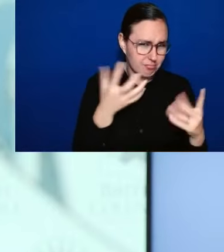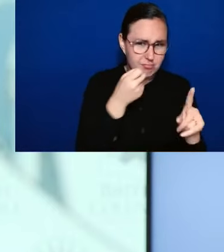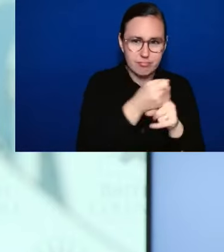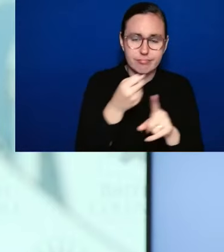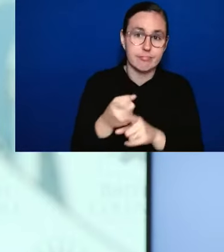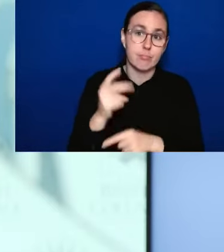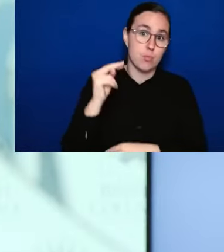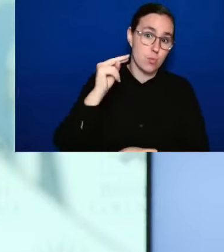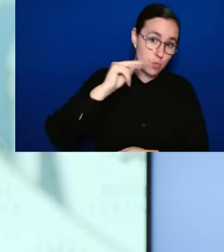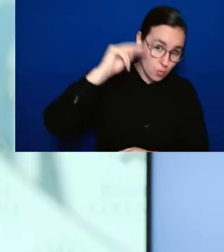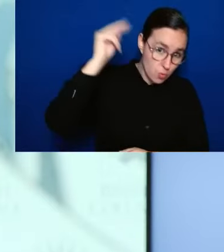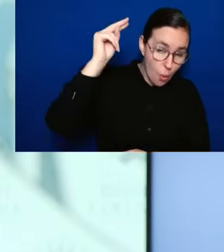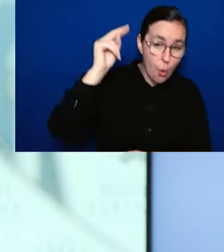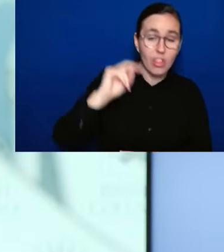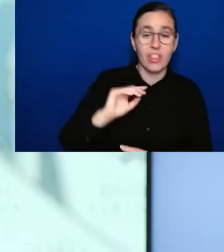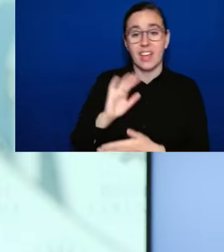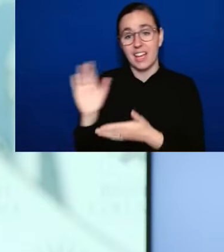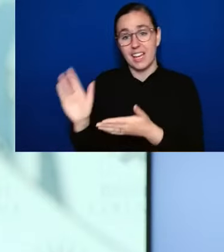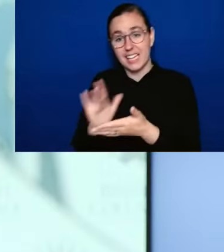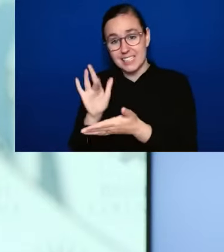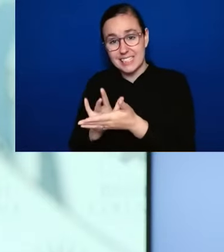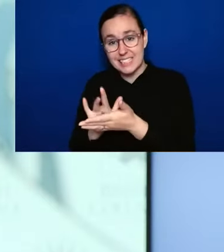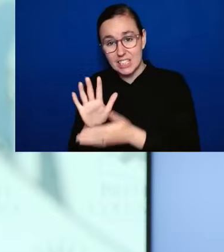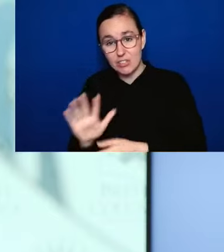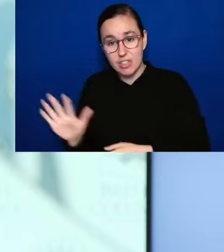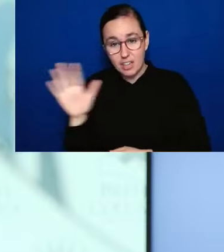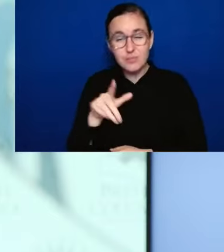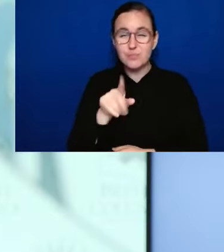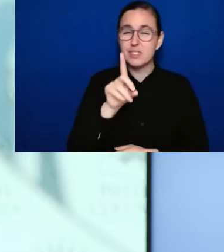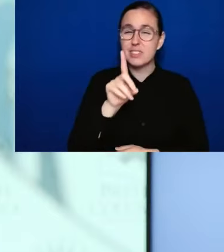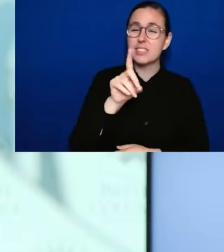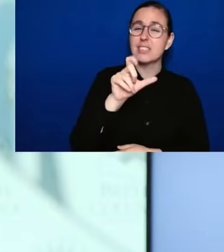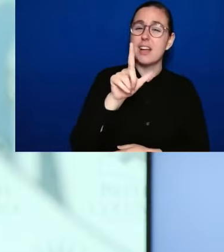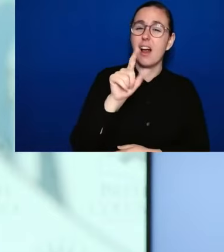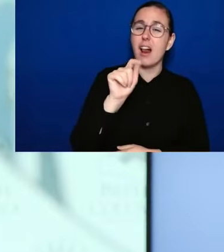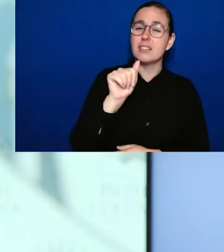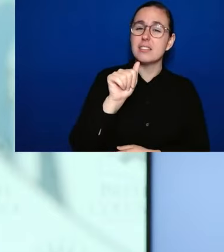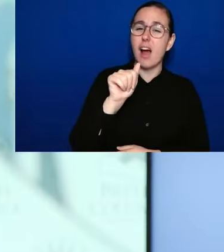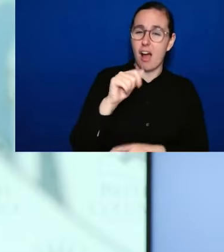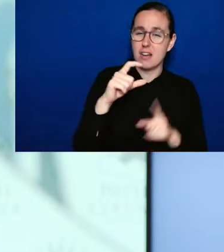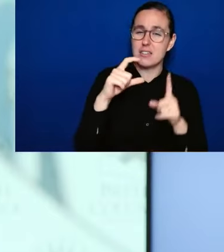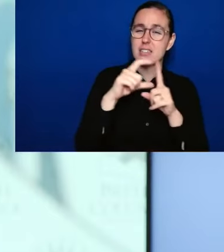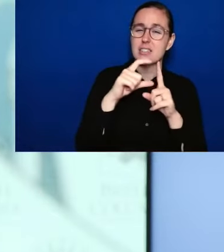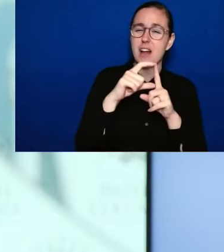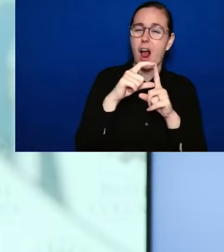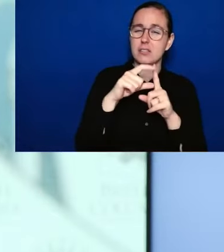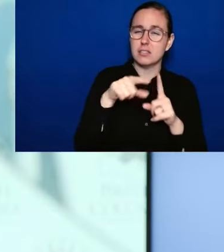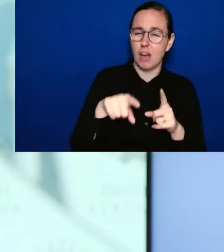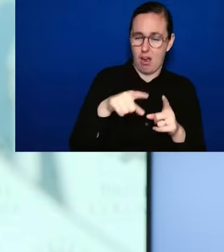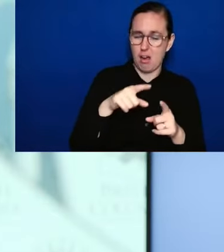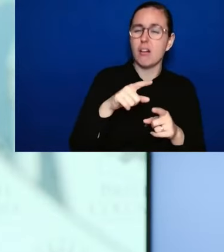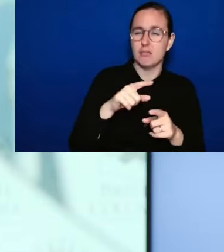of the Delta very interesting variants of variant and